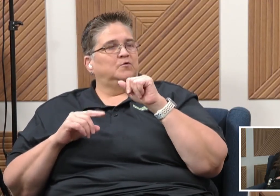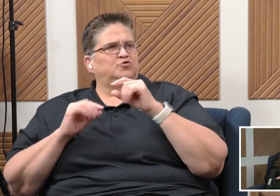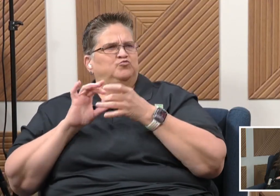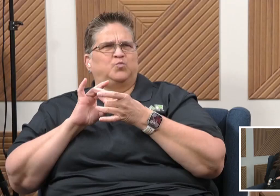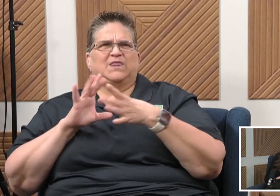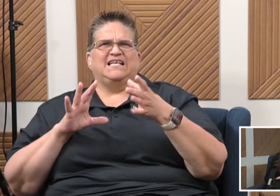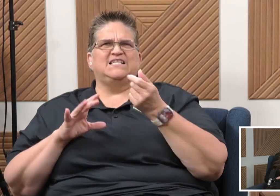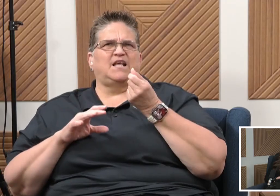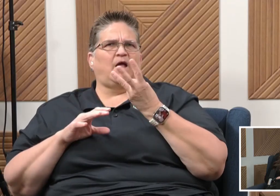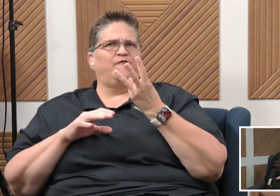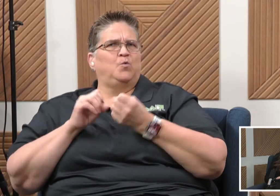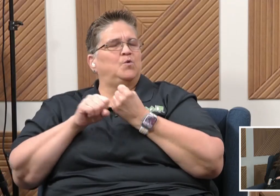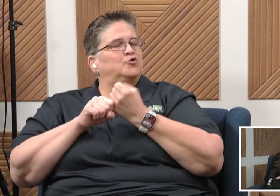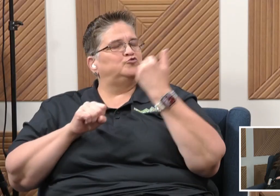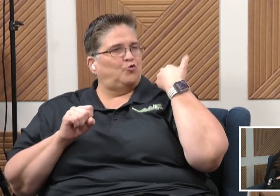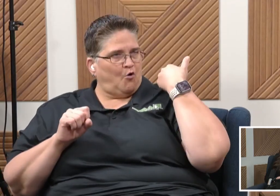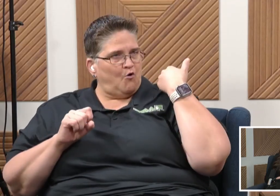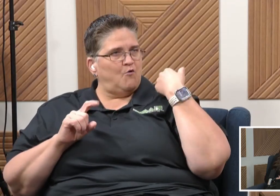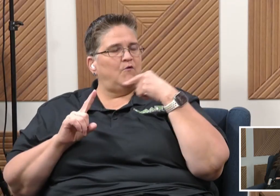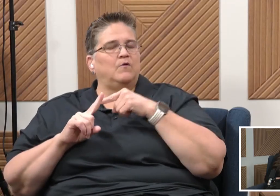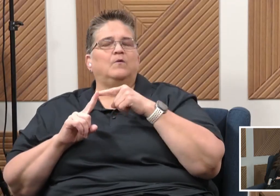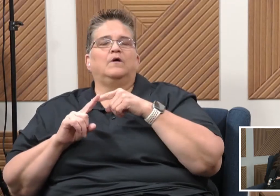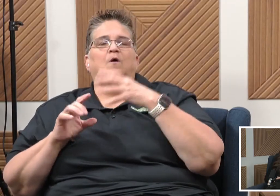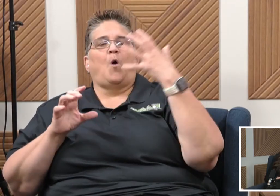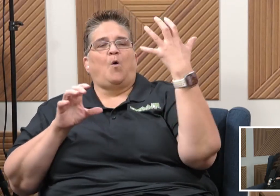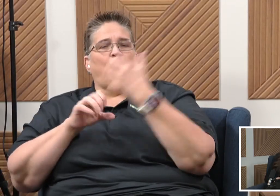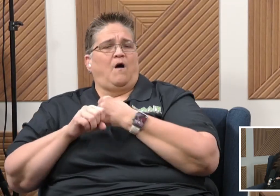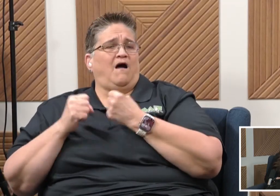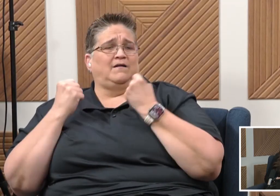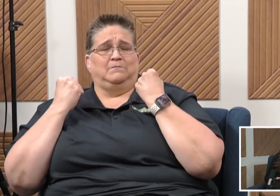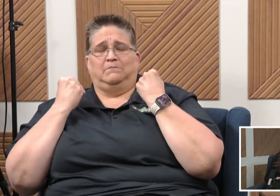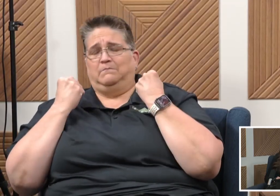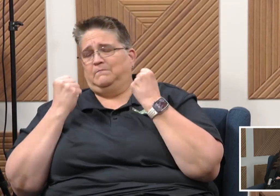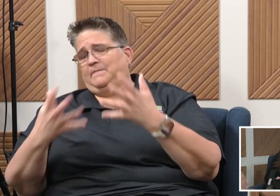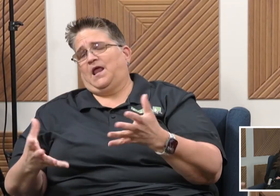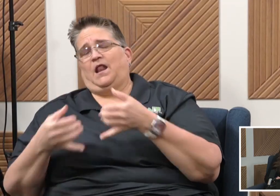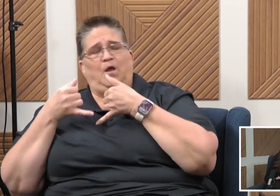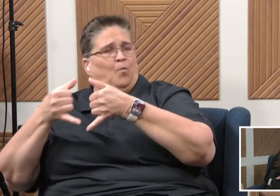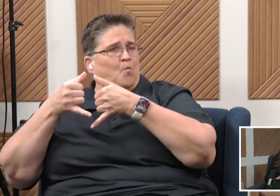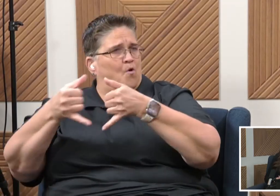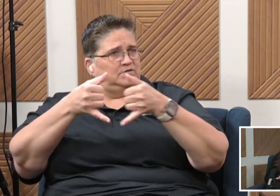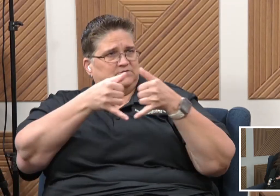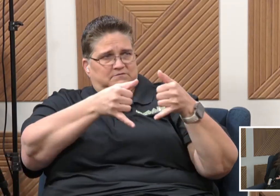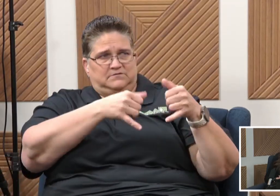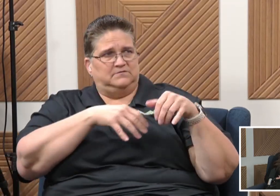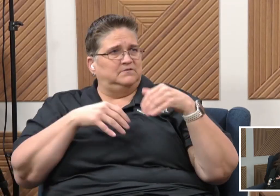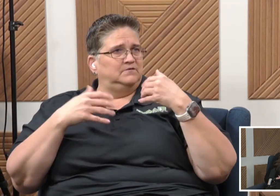Coda, it was released several years ago now. And it won many, many, many awards.